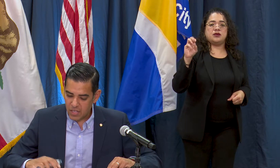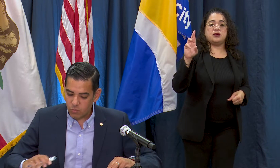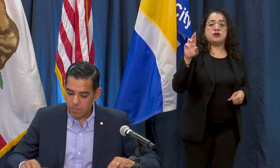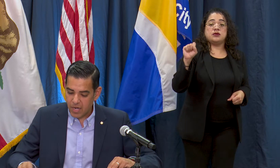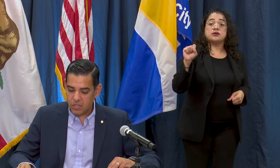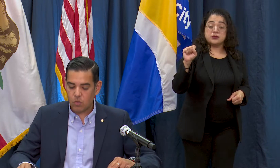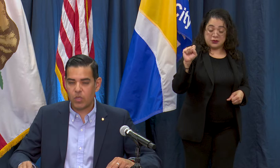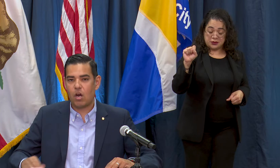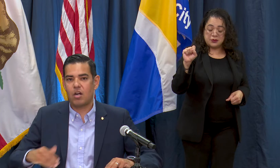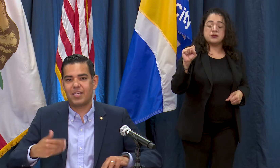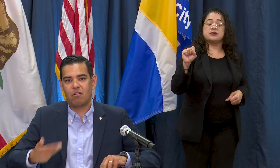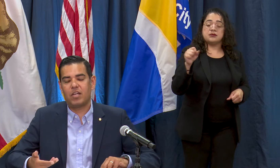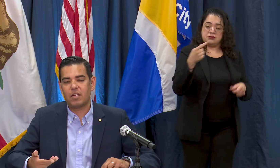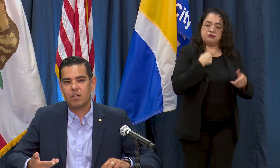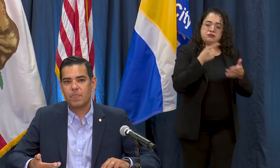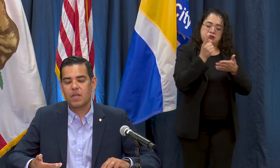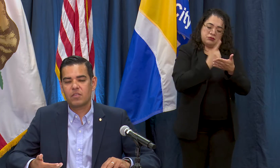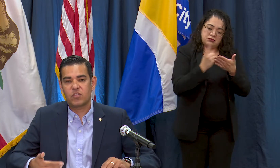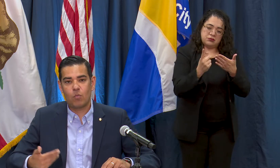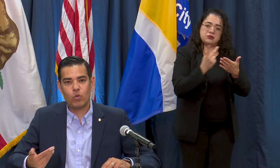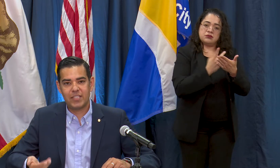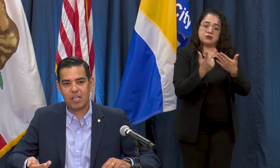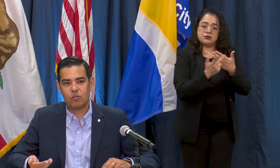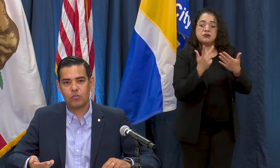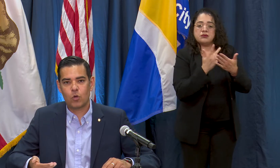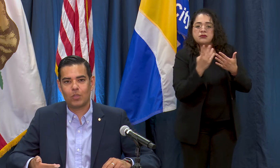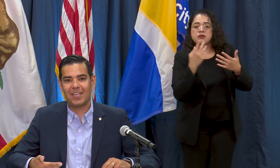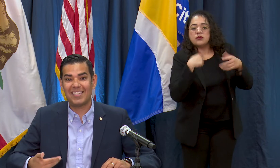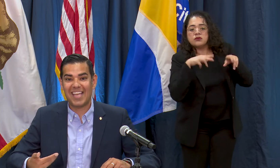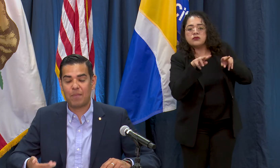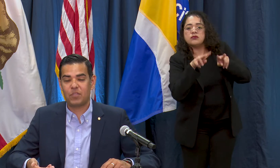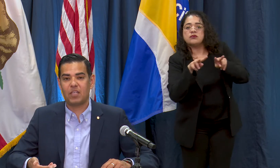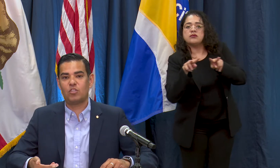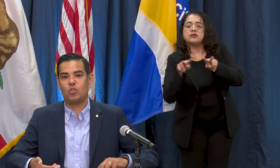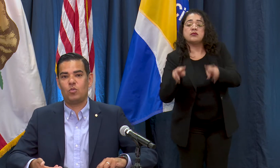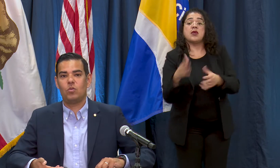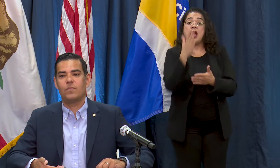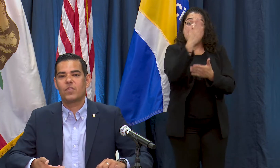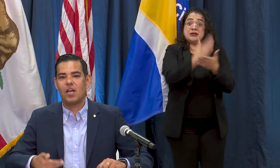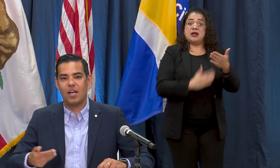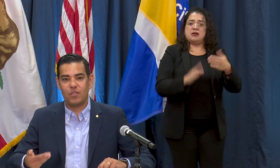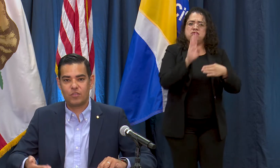a reminder, we are hearing some retailers that are really adapting to this new